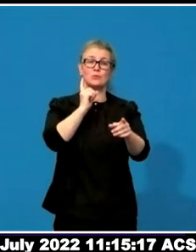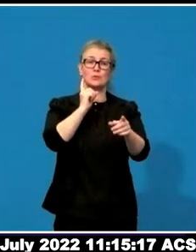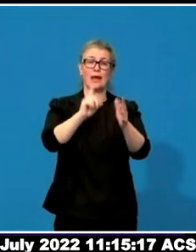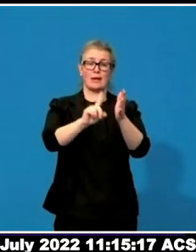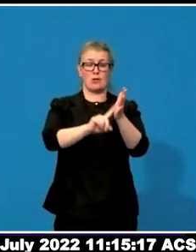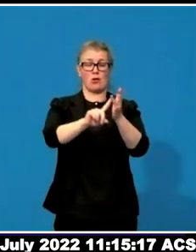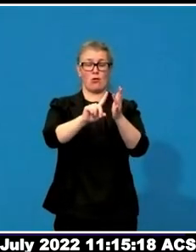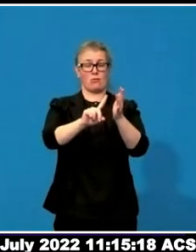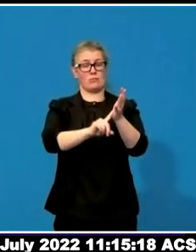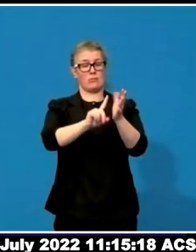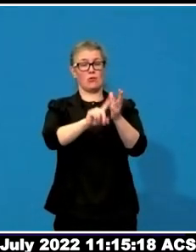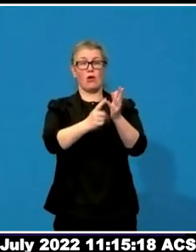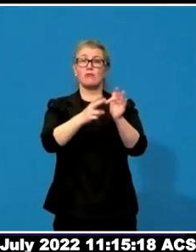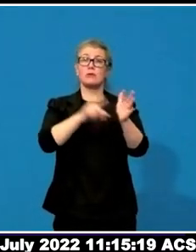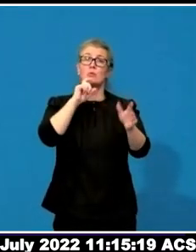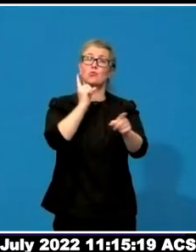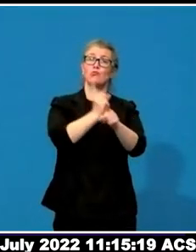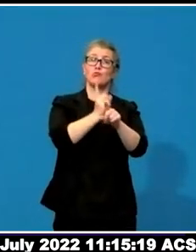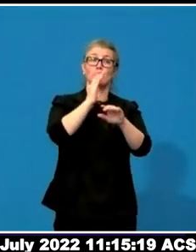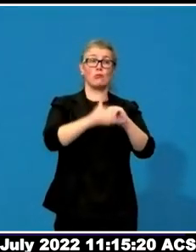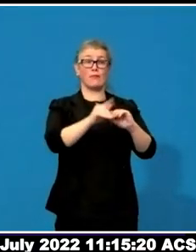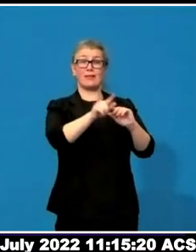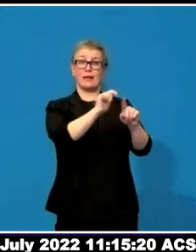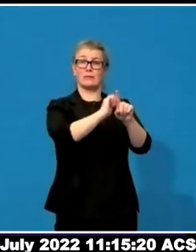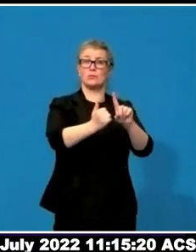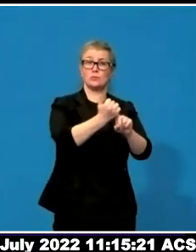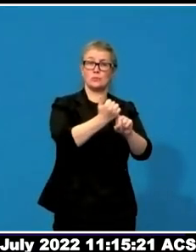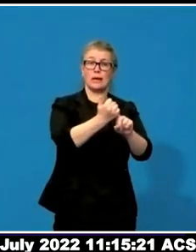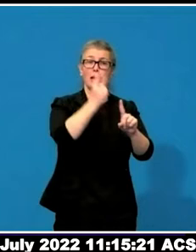Nations people, and in particular those who live in remote communities like the Fitzroy